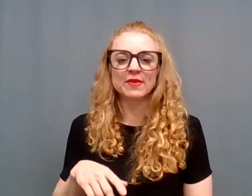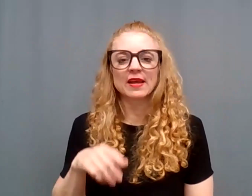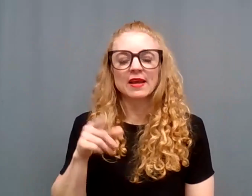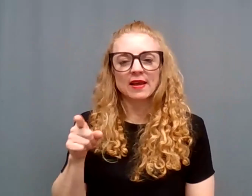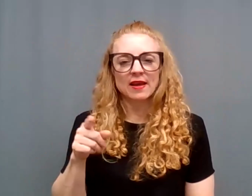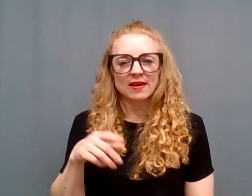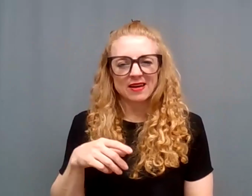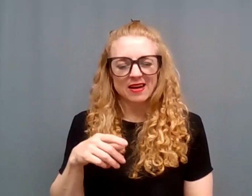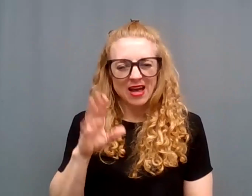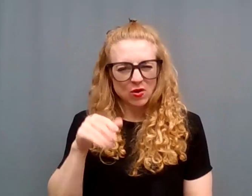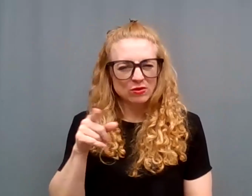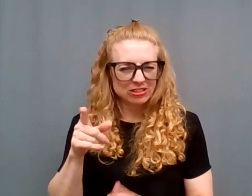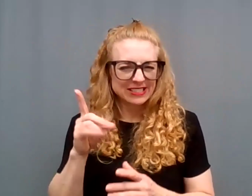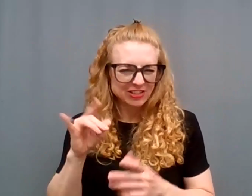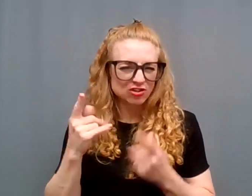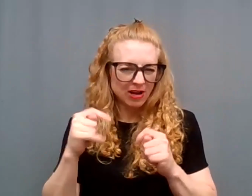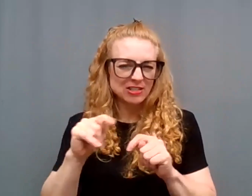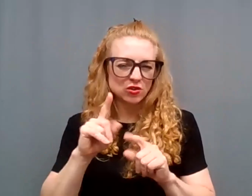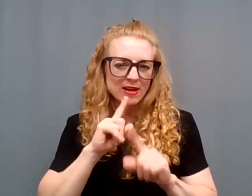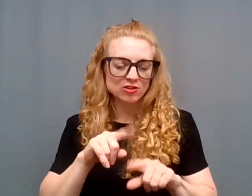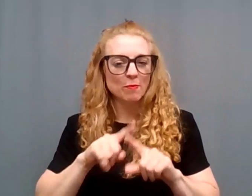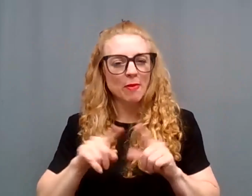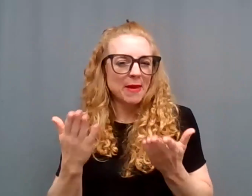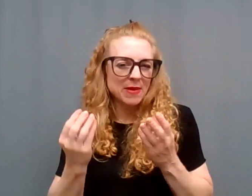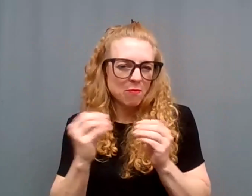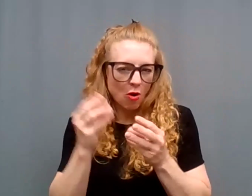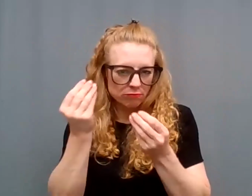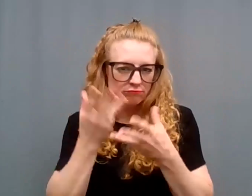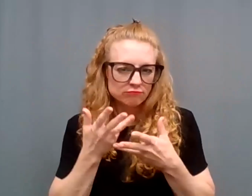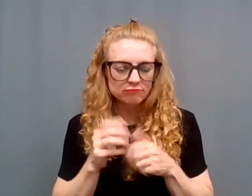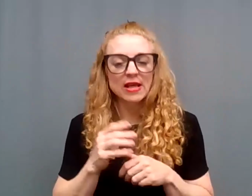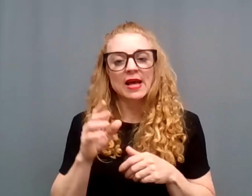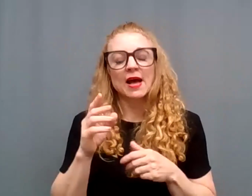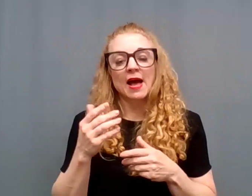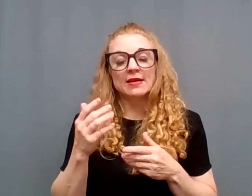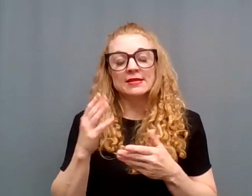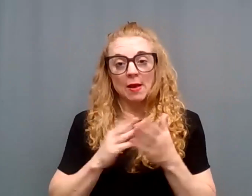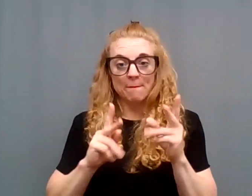this but maybe you have some more input for us I've had some people from the Aging space ask